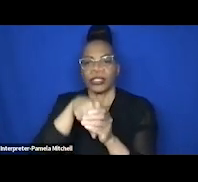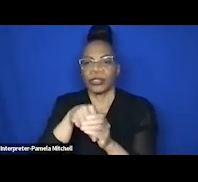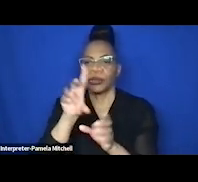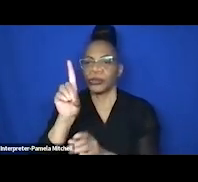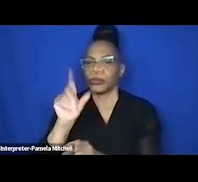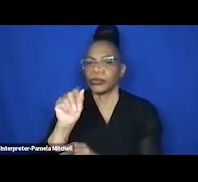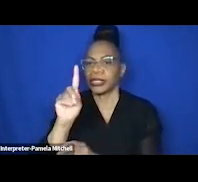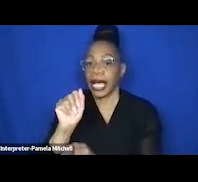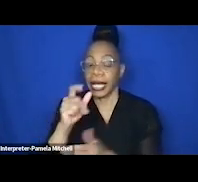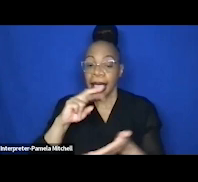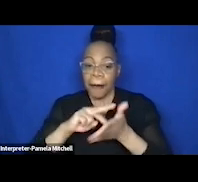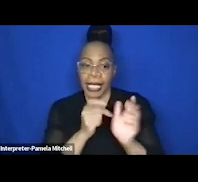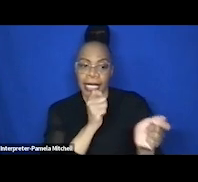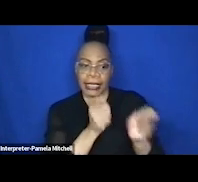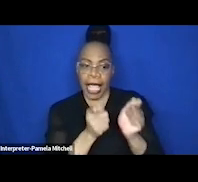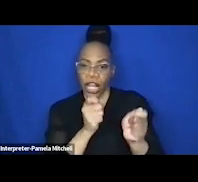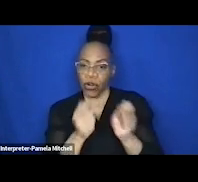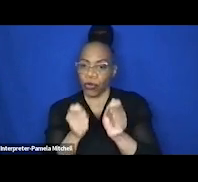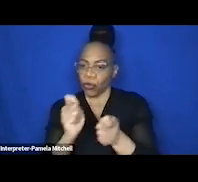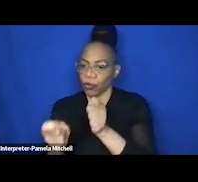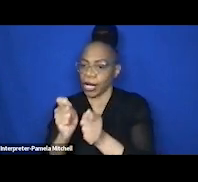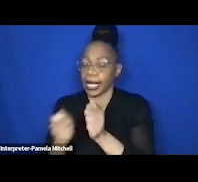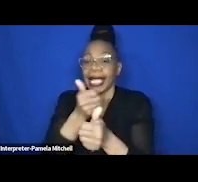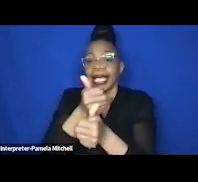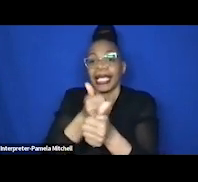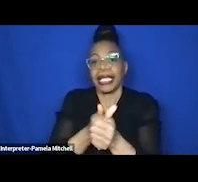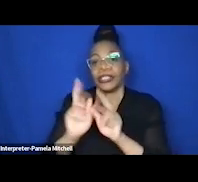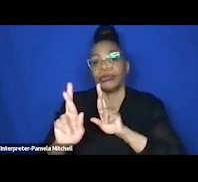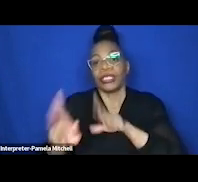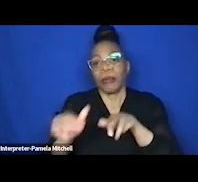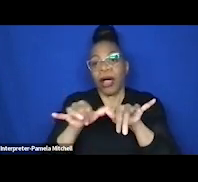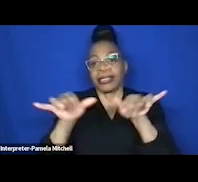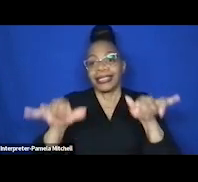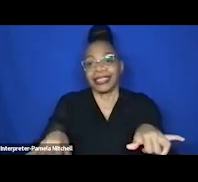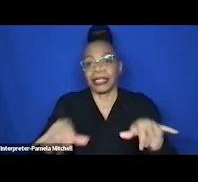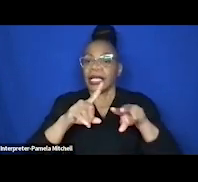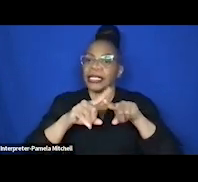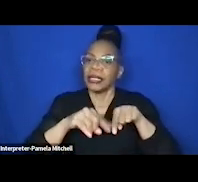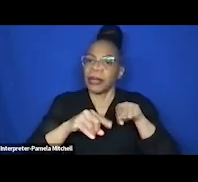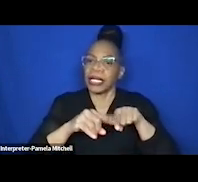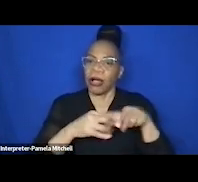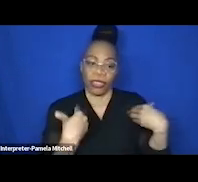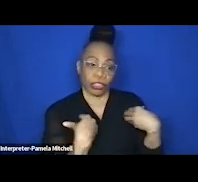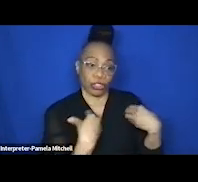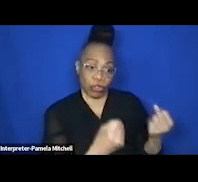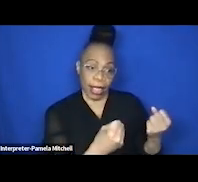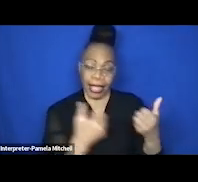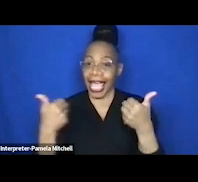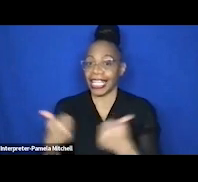each community's homeless response systems based on their particular strengths and their particular challenges and being able to assist individuals